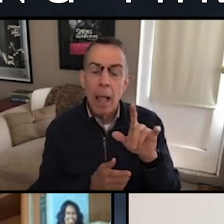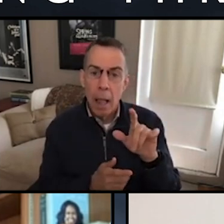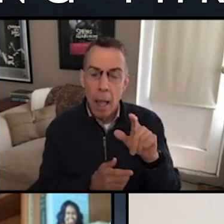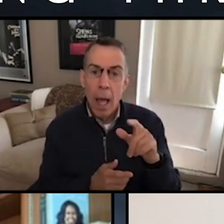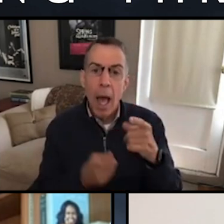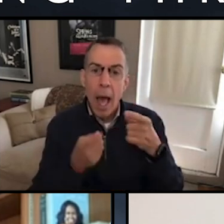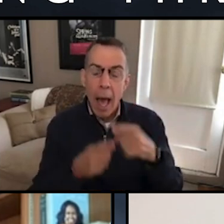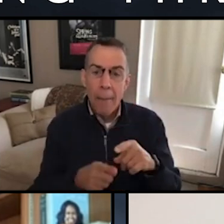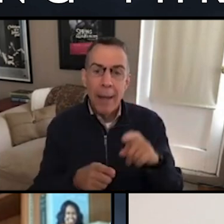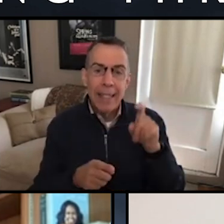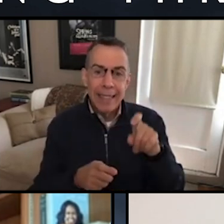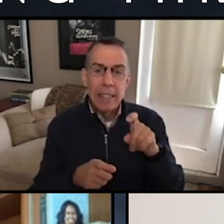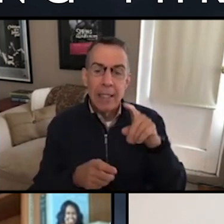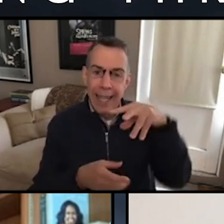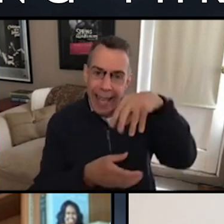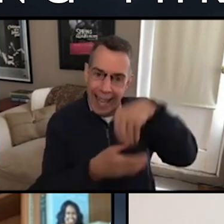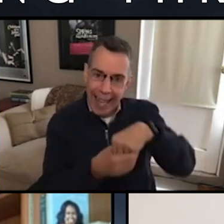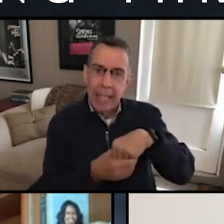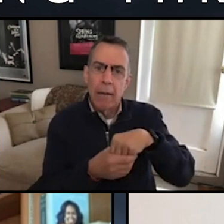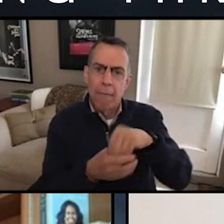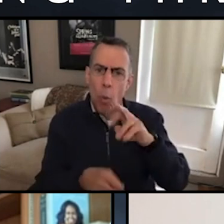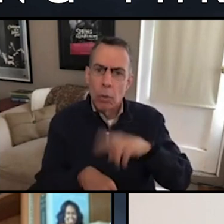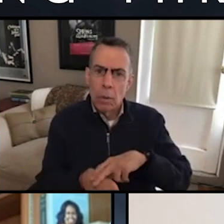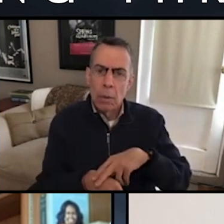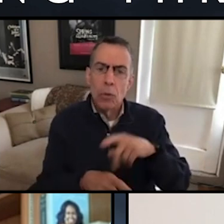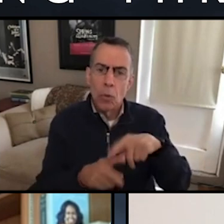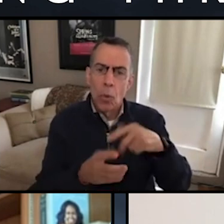needed to be in there and kind of help guide some of the plot points in the